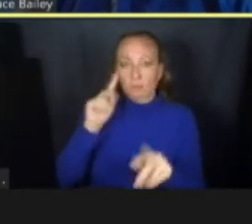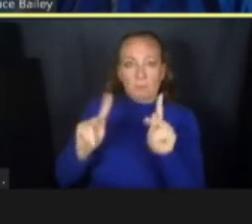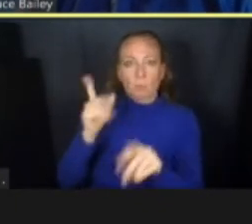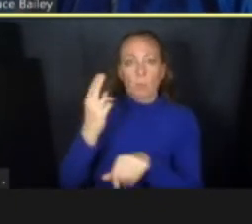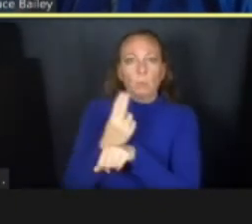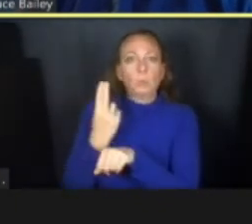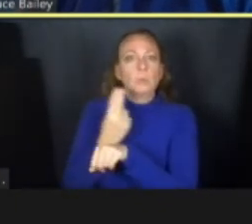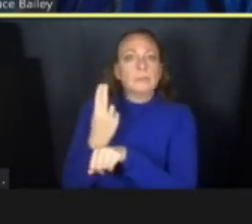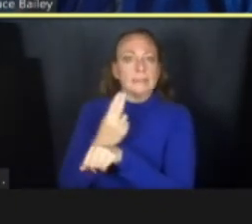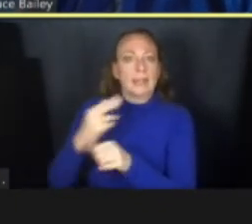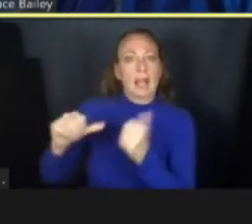or wet signatures.